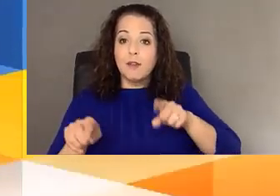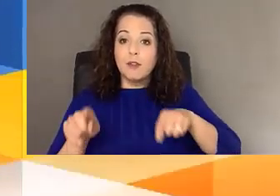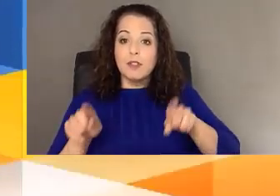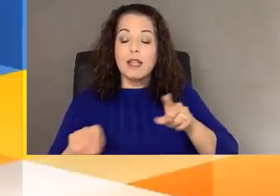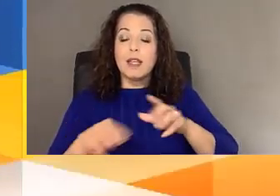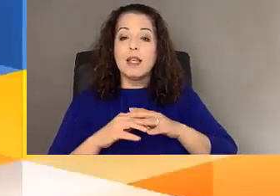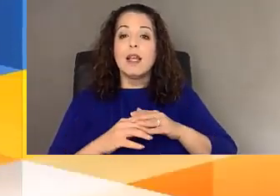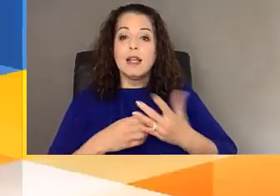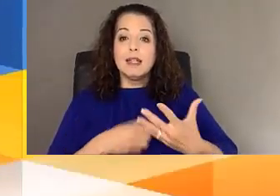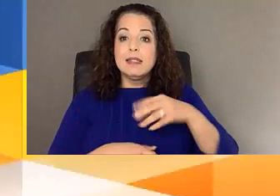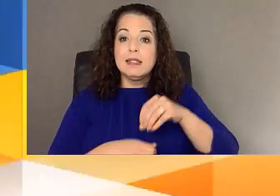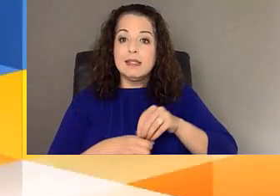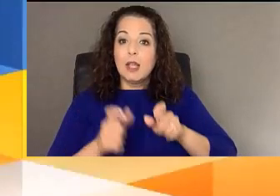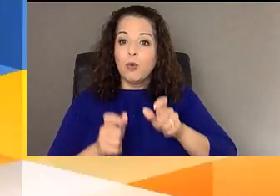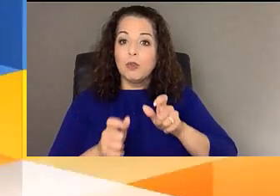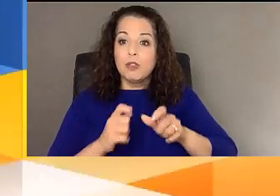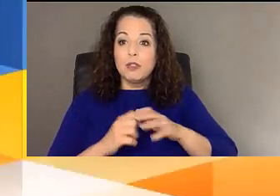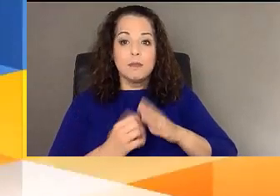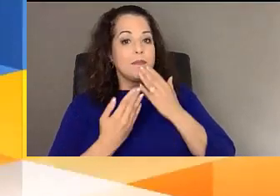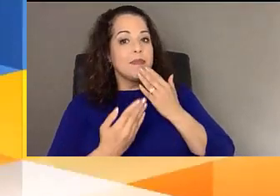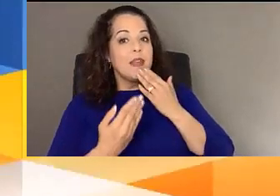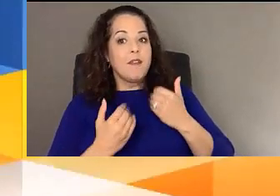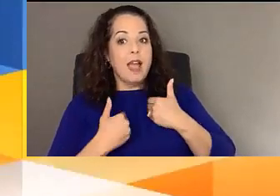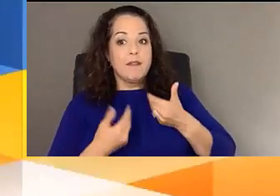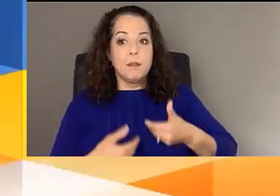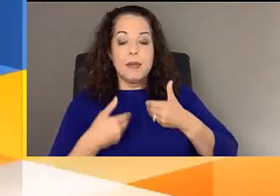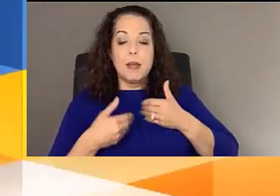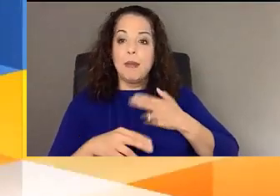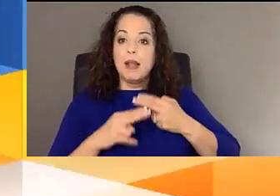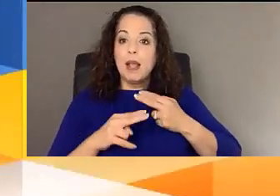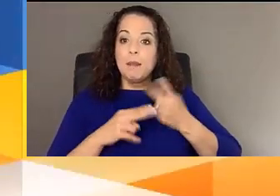Thank you so much for having me, Kathleen. So my name is Dr. Michelle Zorrilla.